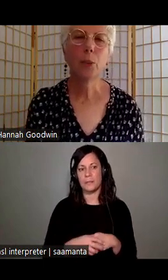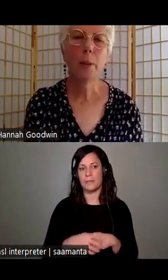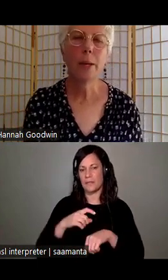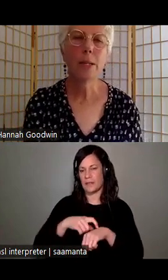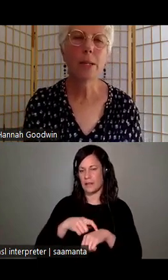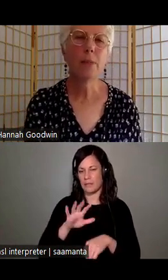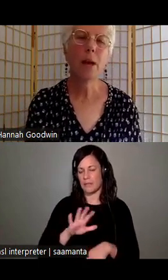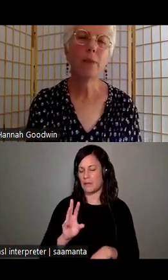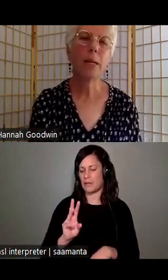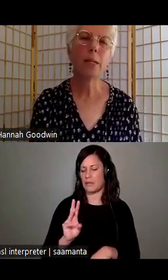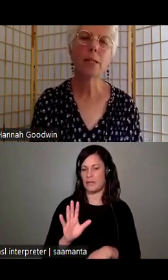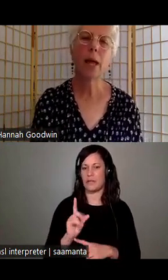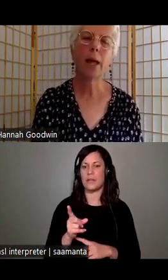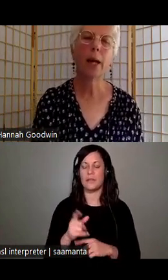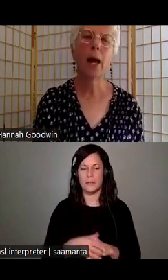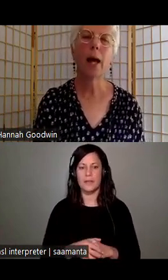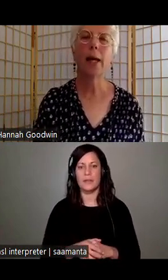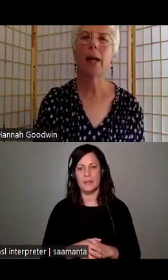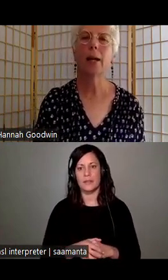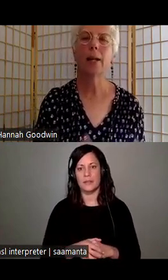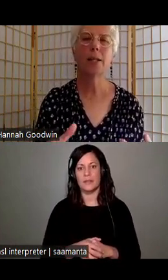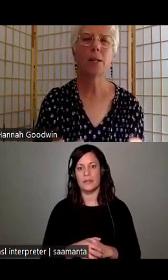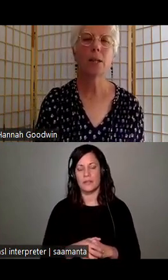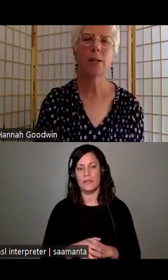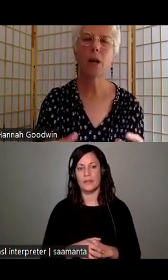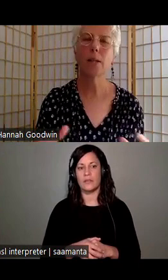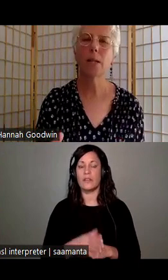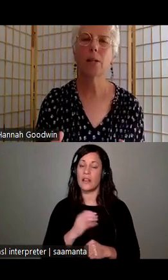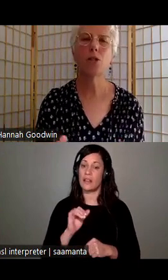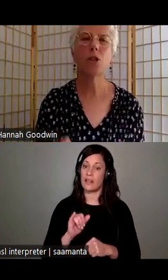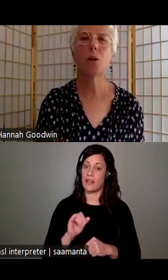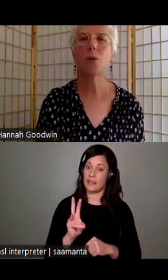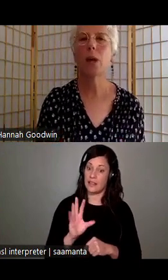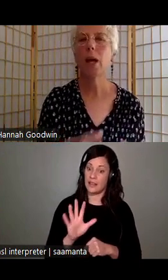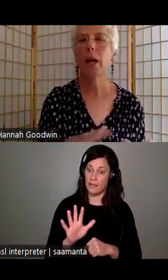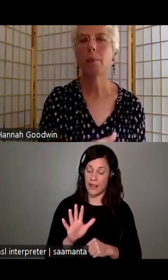which would be about 65 minutes. And again, that's not set in stone.